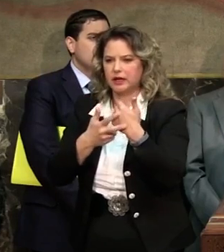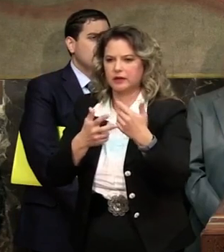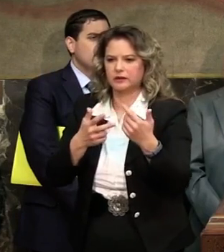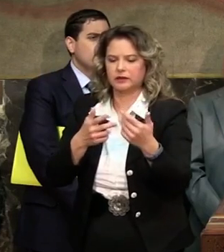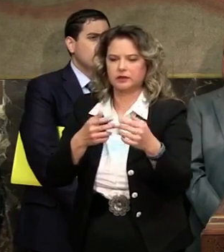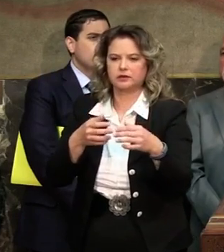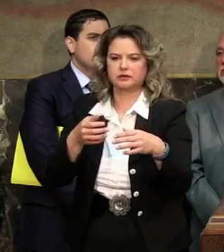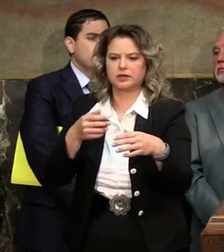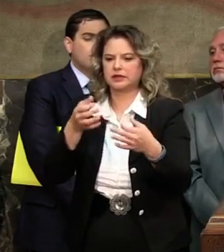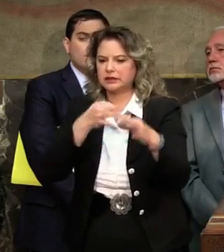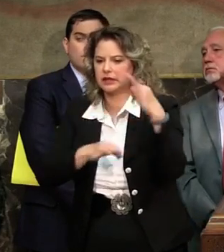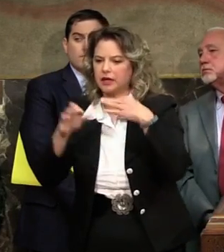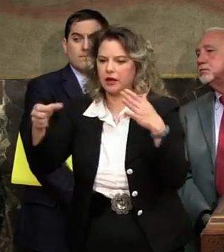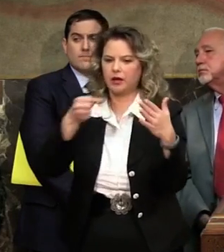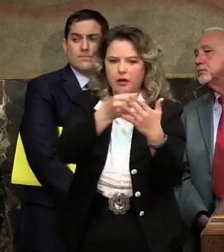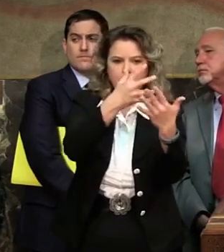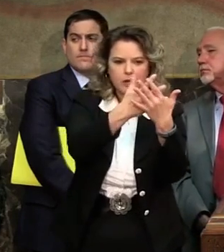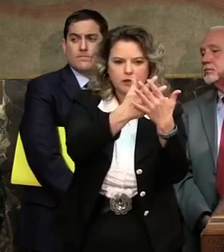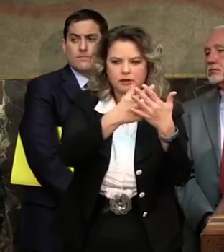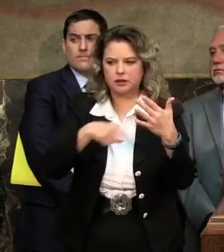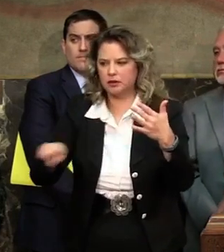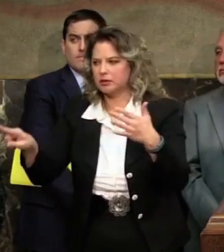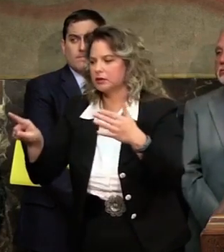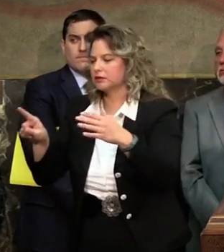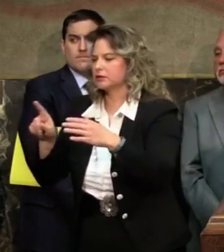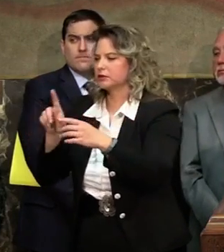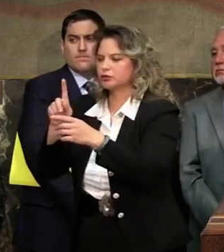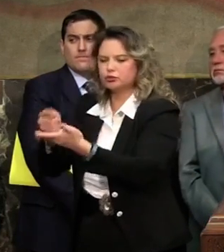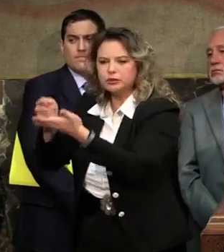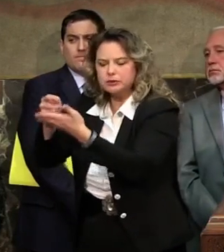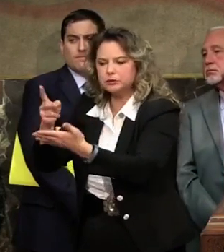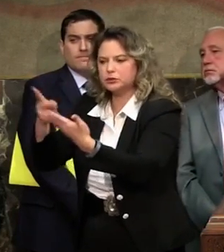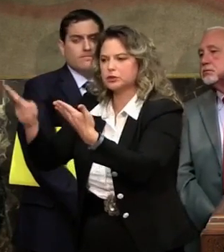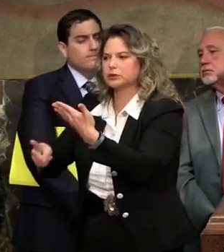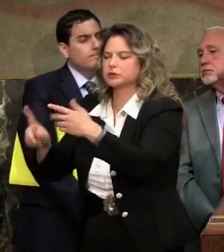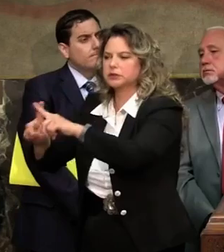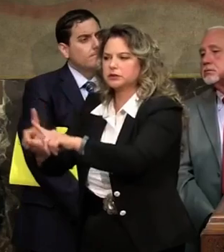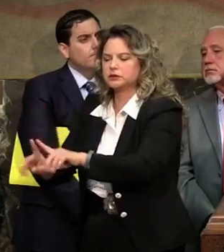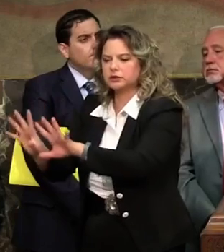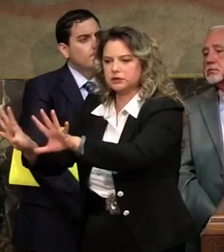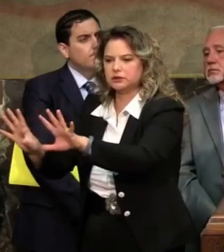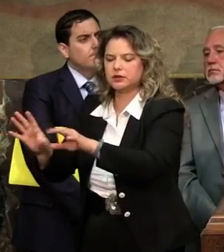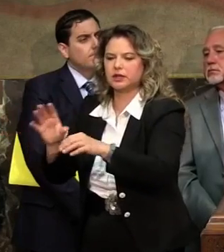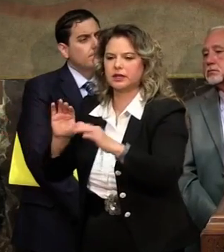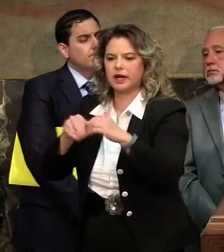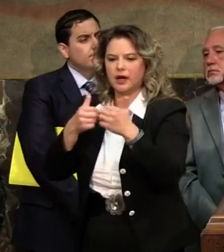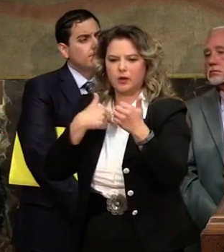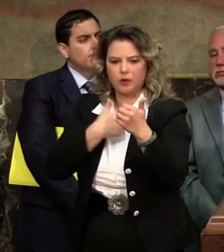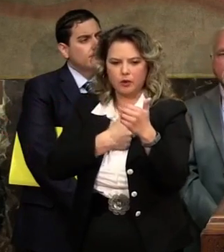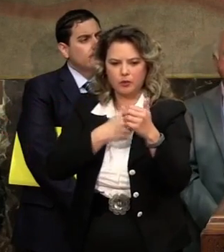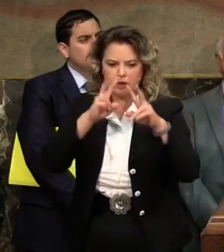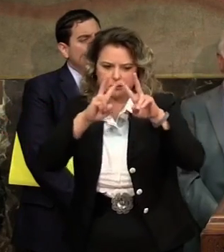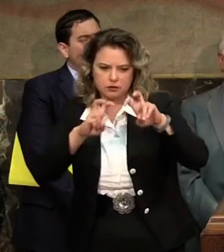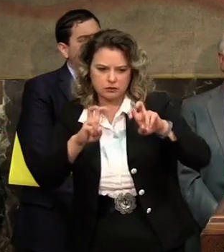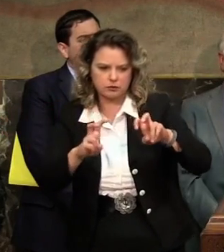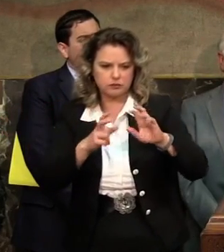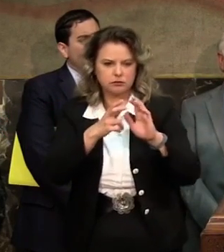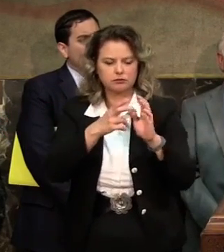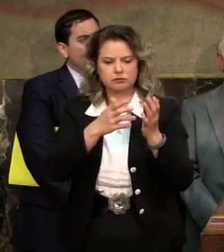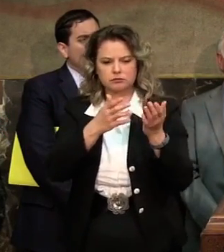Johnson described a few minutes ago can go into those treatment programs in how we sequence and how we had dosages the